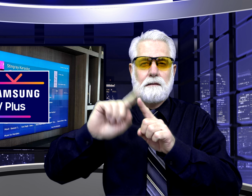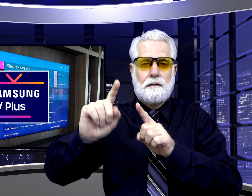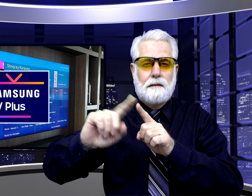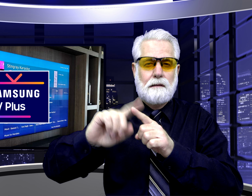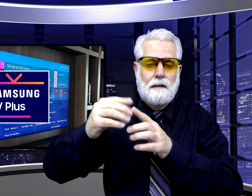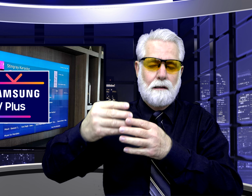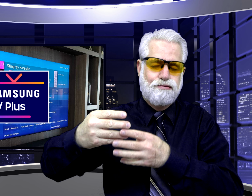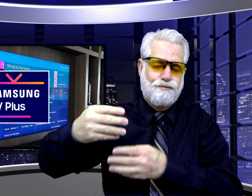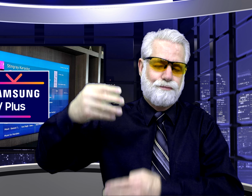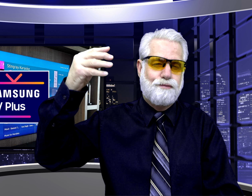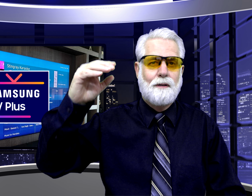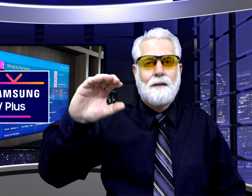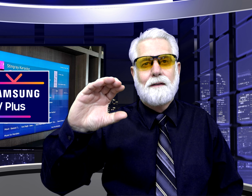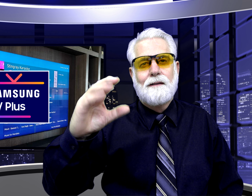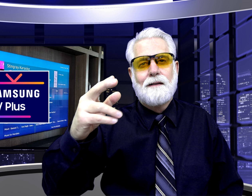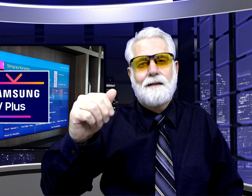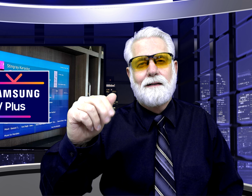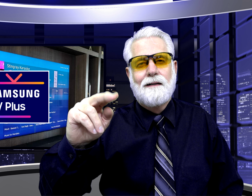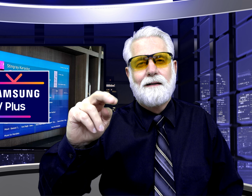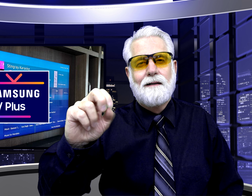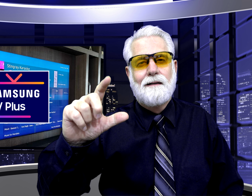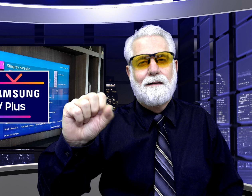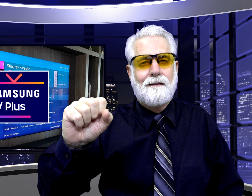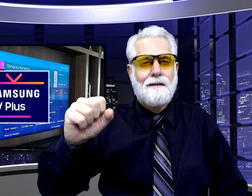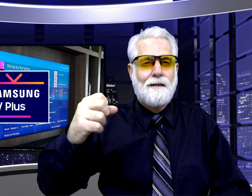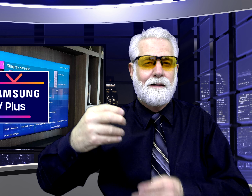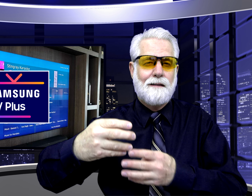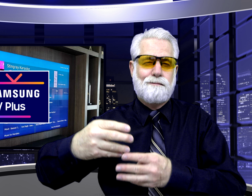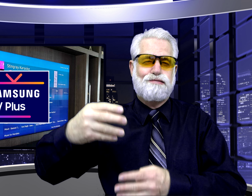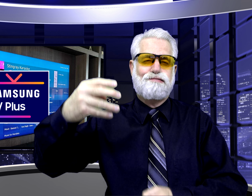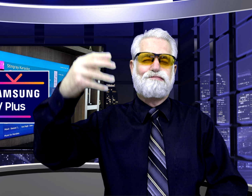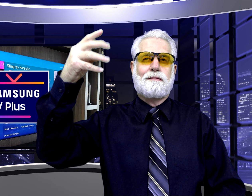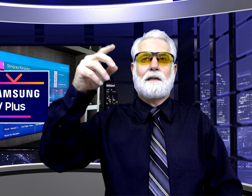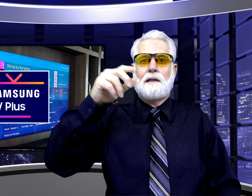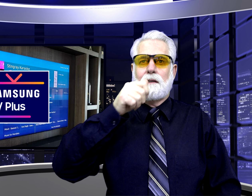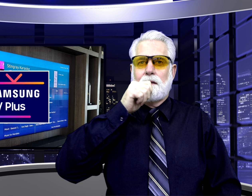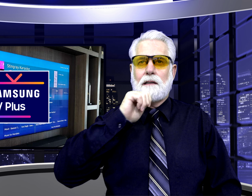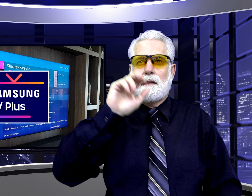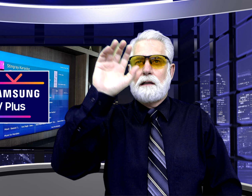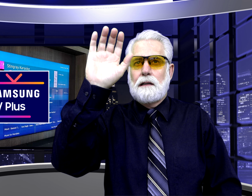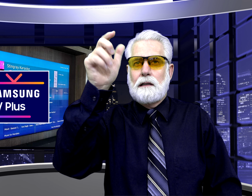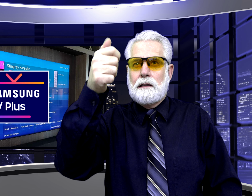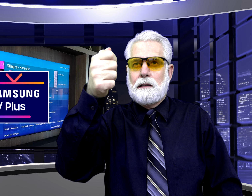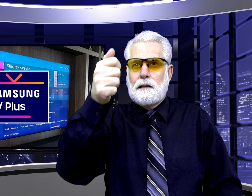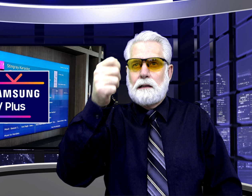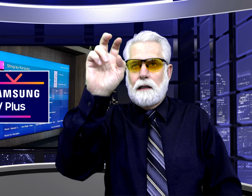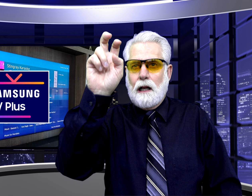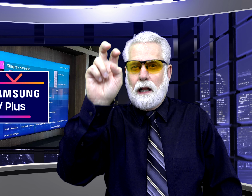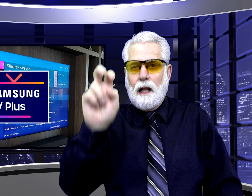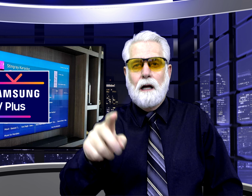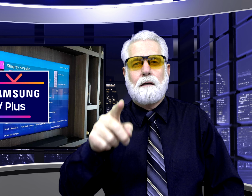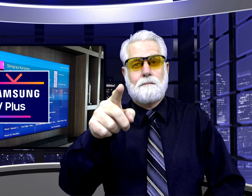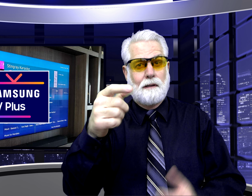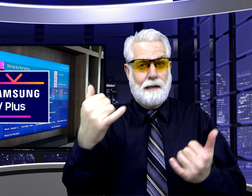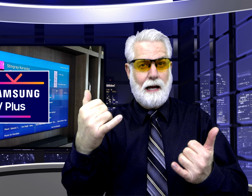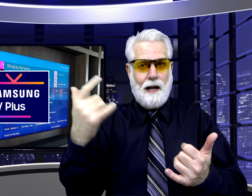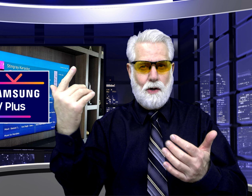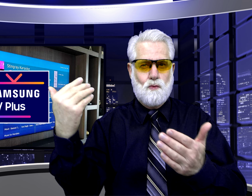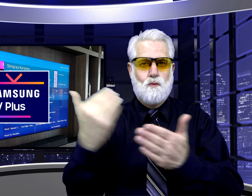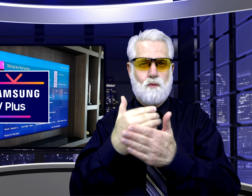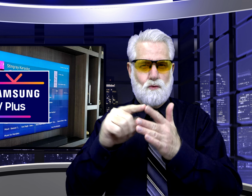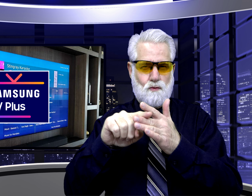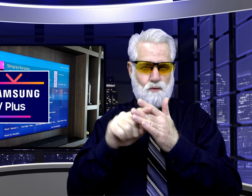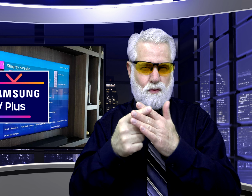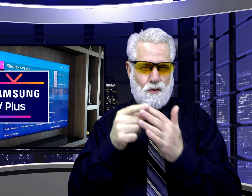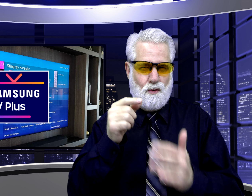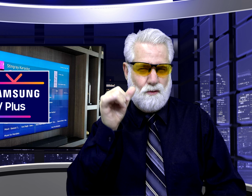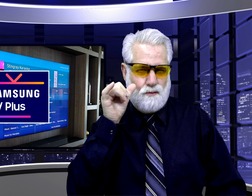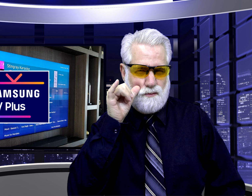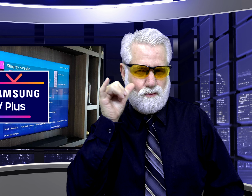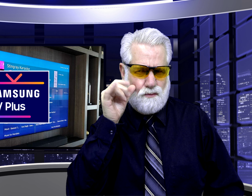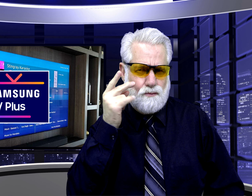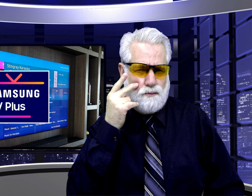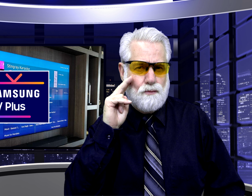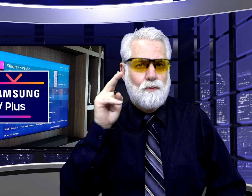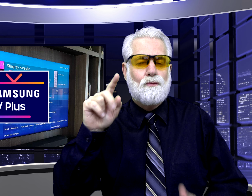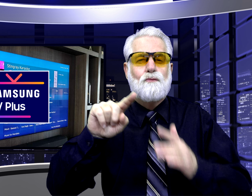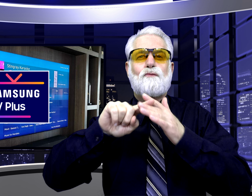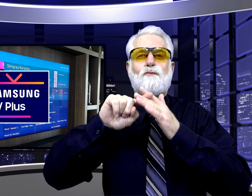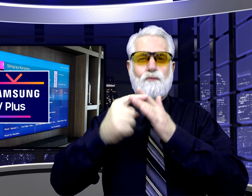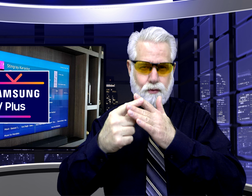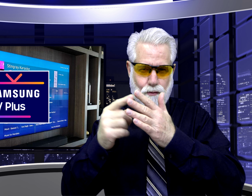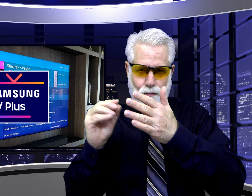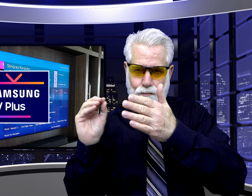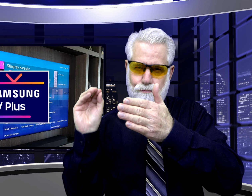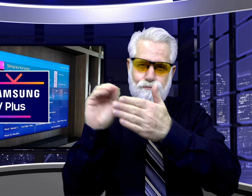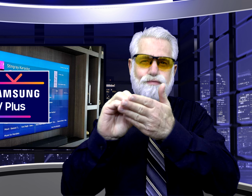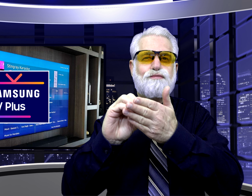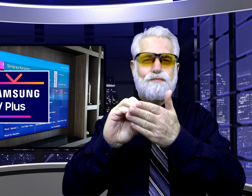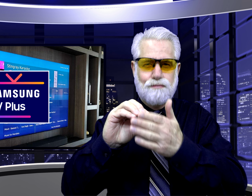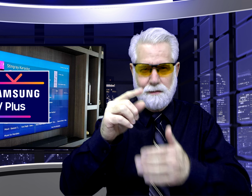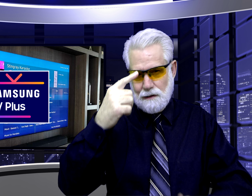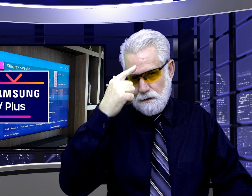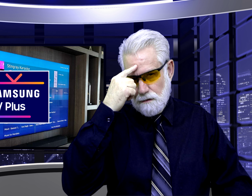You know how you scroll through a long list of channels? Well, starting yesterday or two days ago they made it